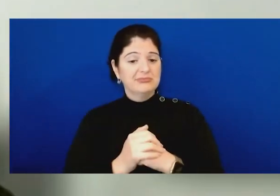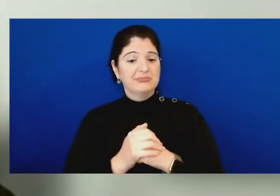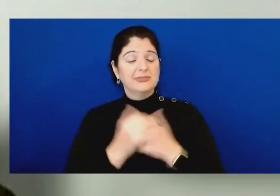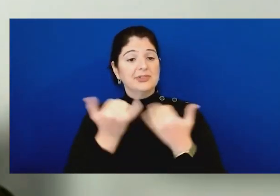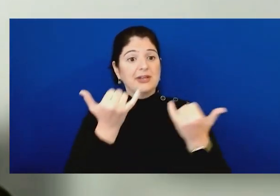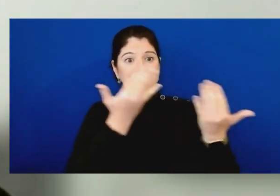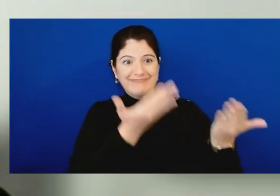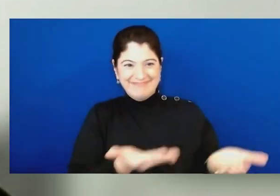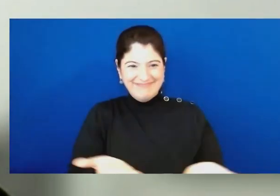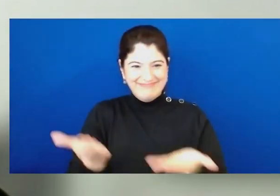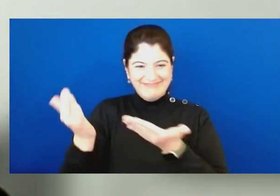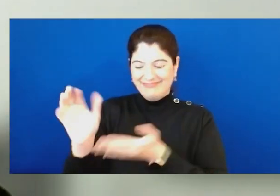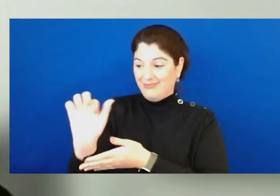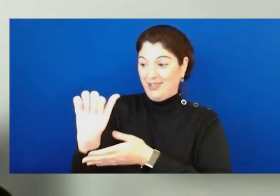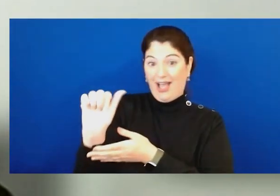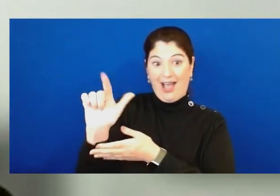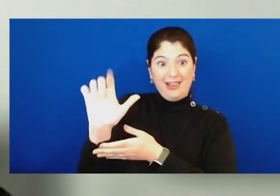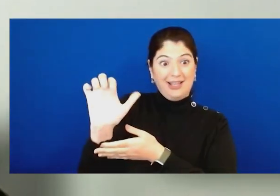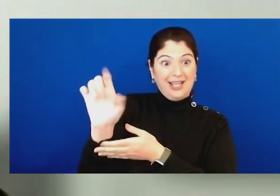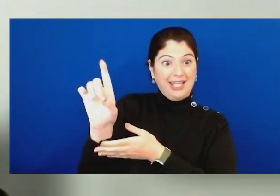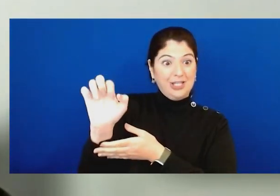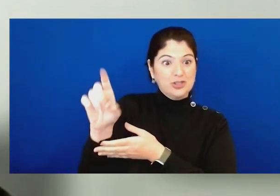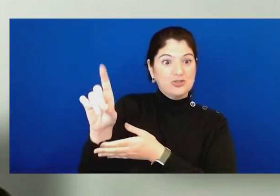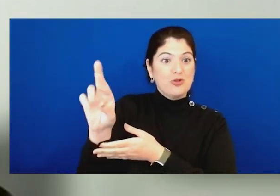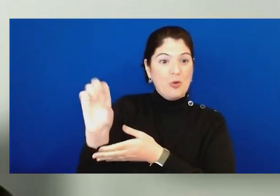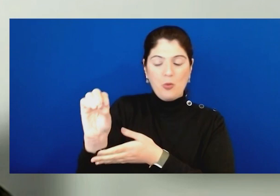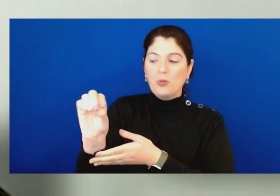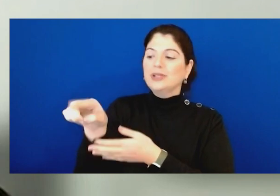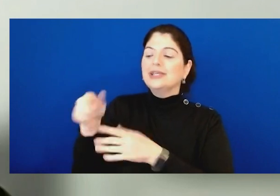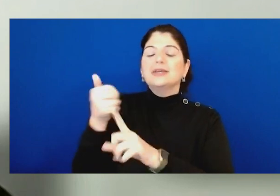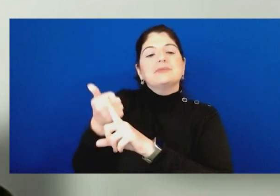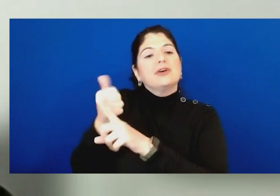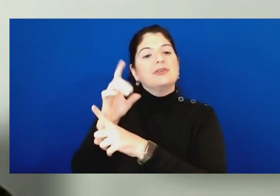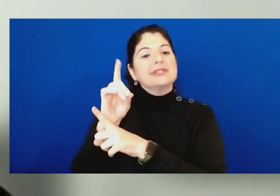over to Alejandro Cintron, who is our Deputy Director, and who will